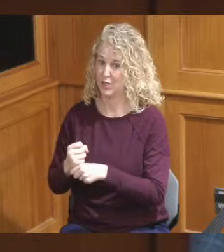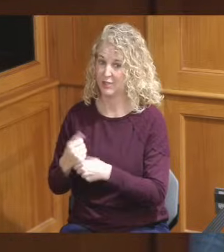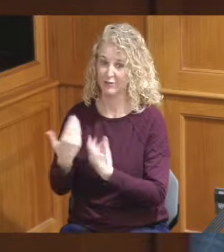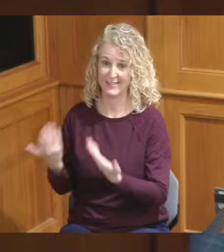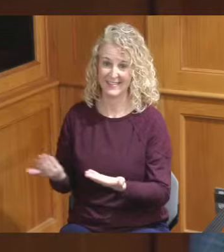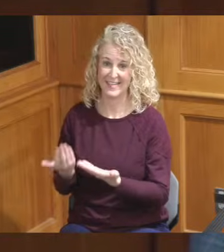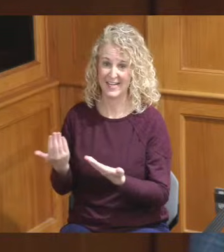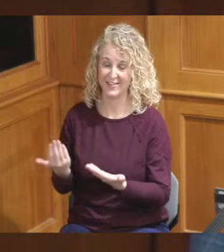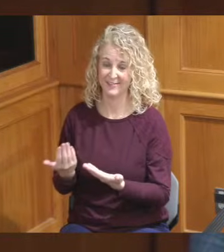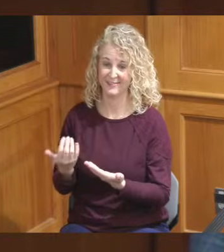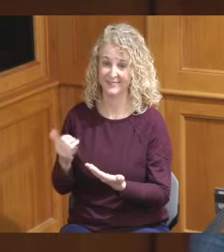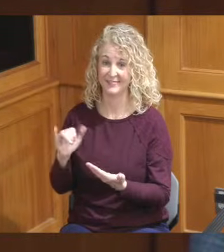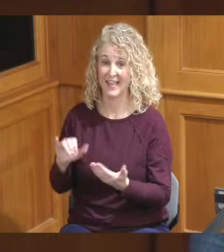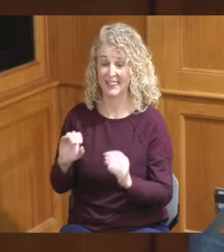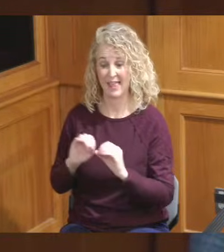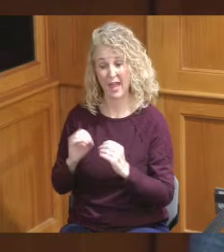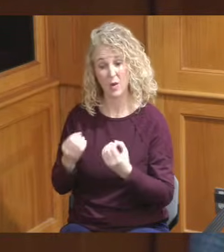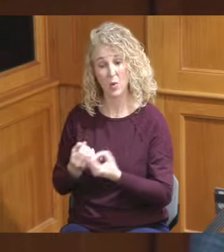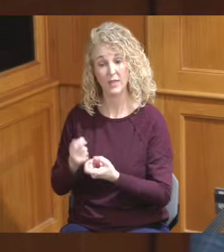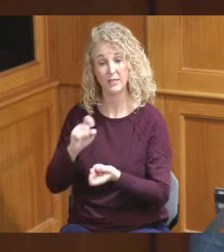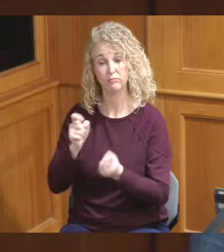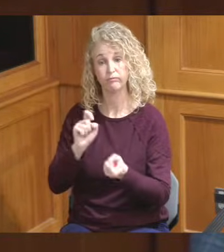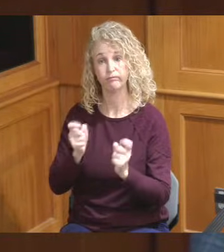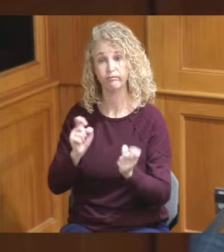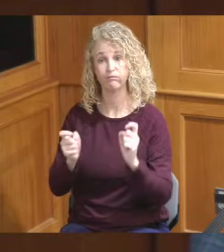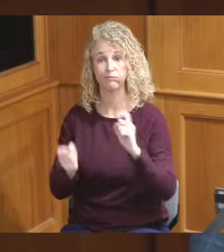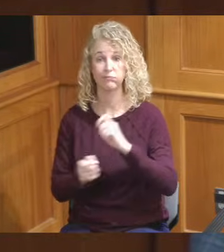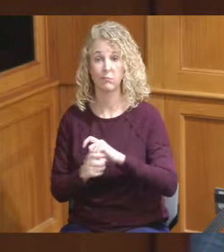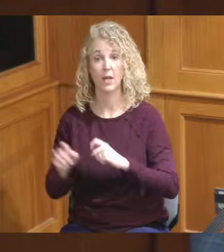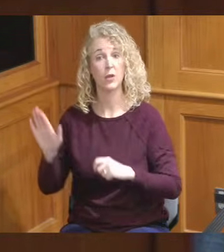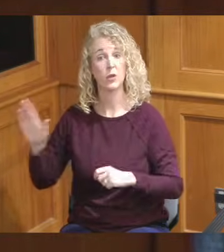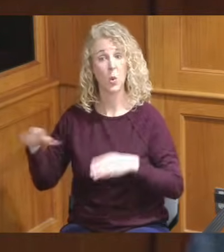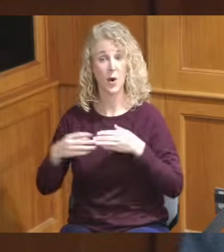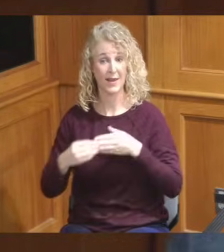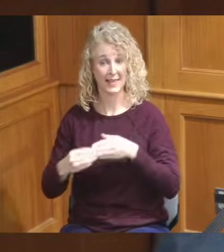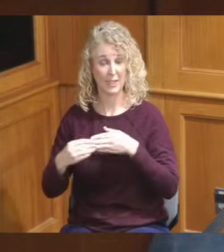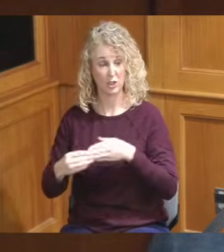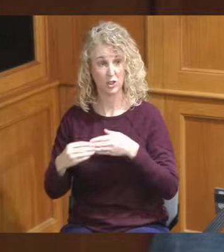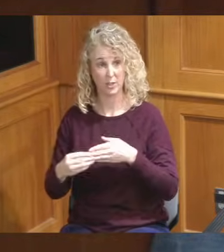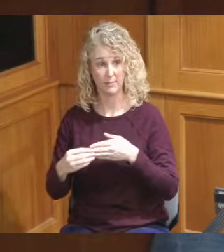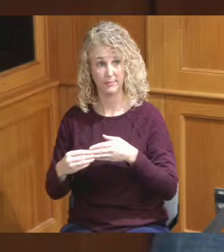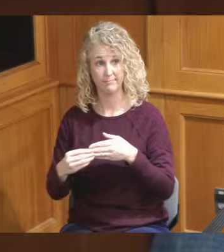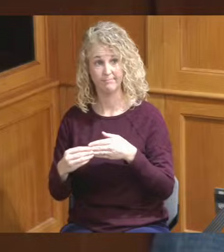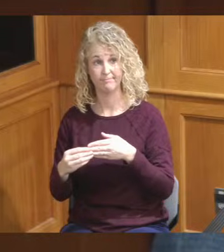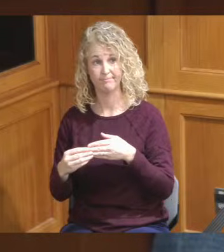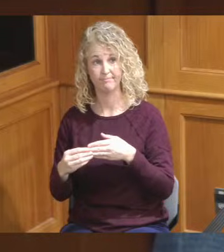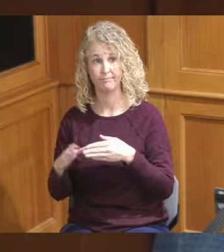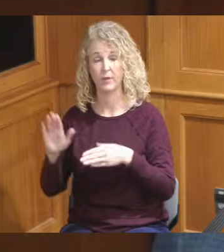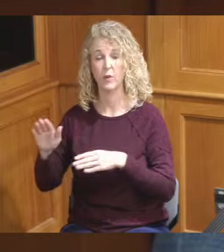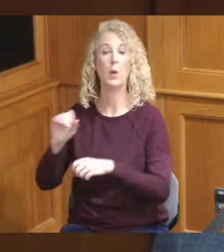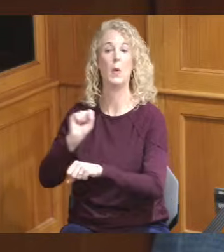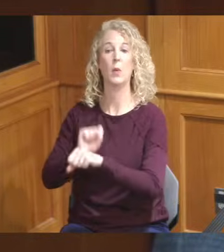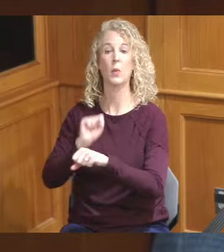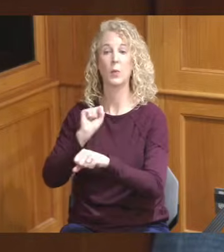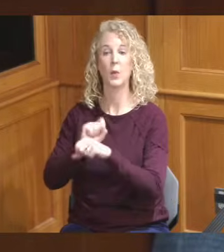organization has changed over that time, but under your leadership, the the work has changed, the